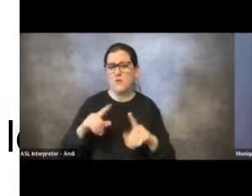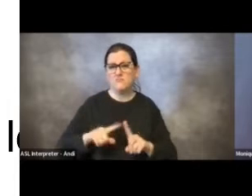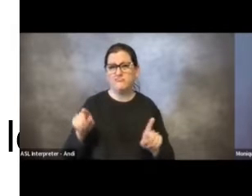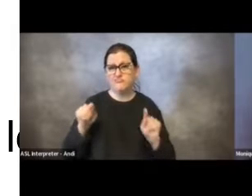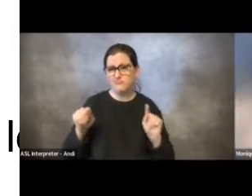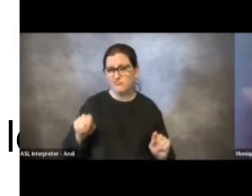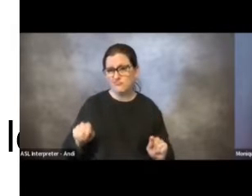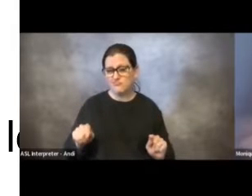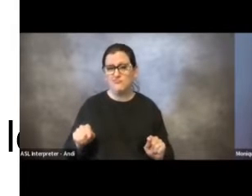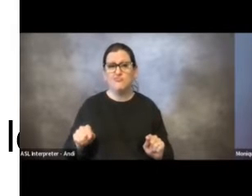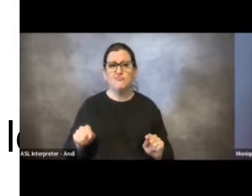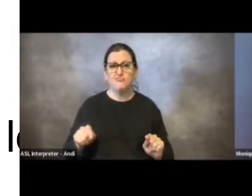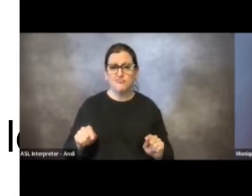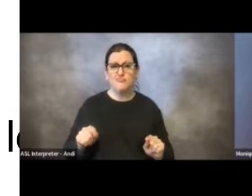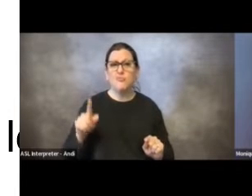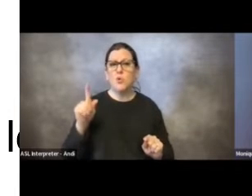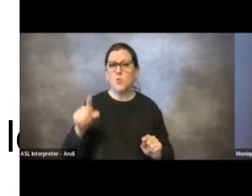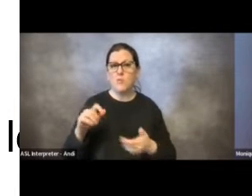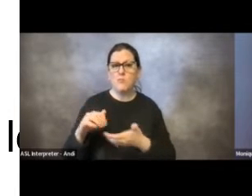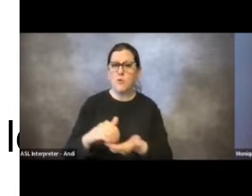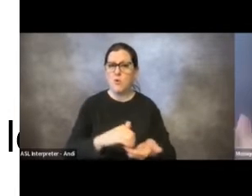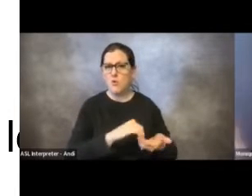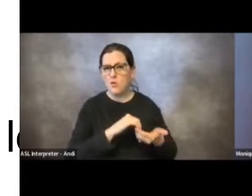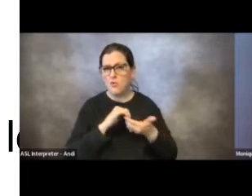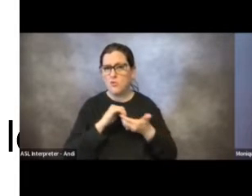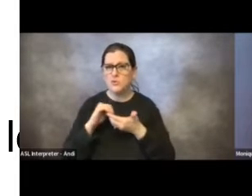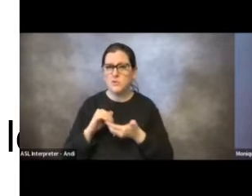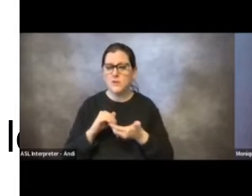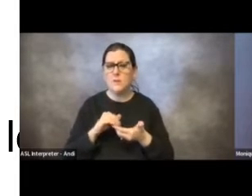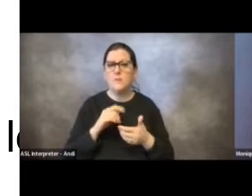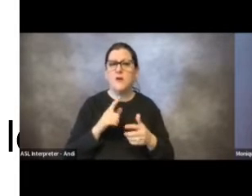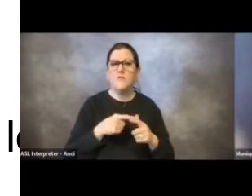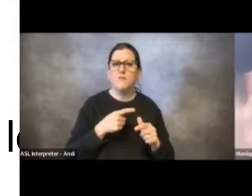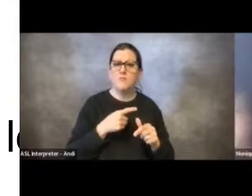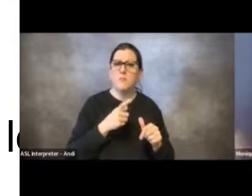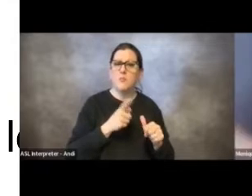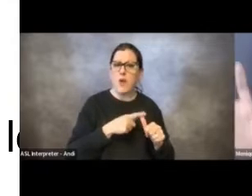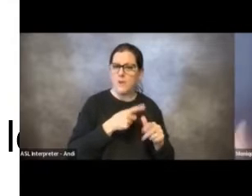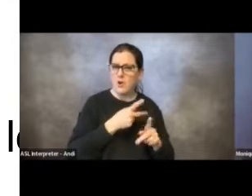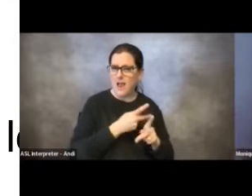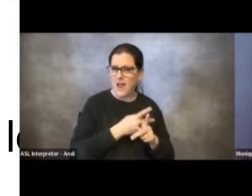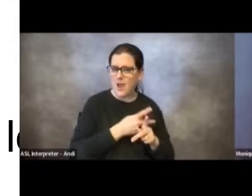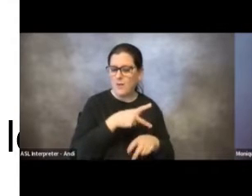Again, there needs to be a partnership, right between primary care and specialty care to help with, you know, managing